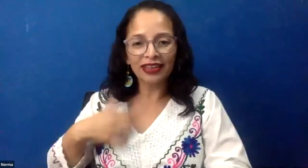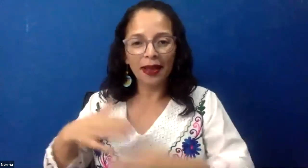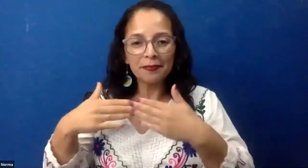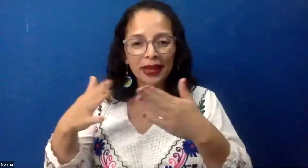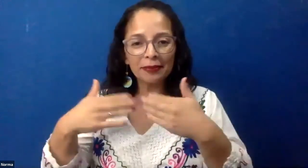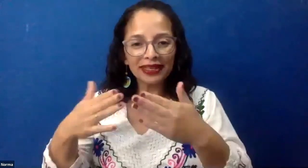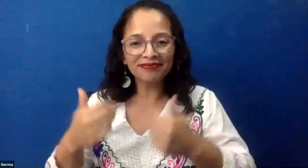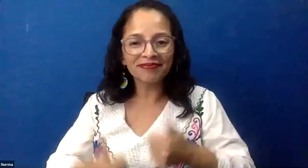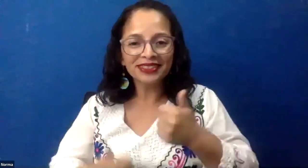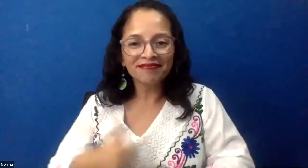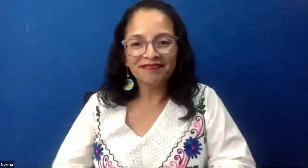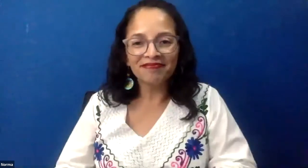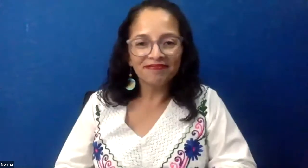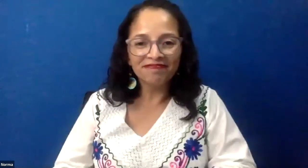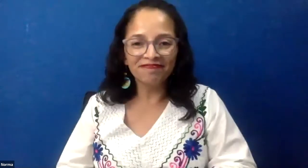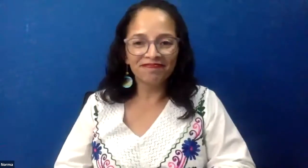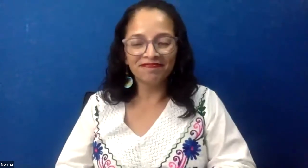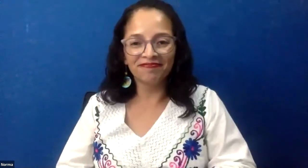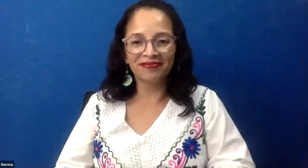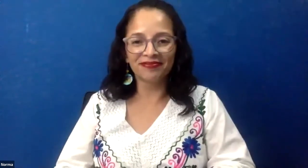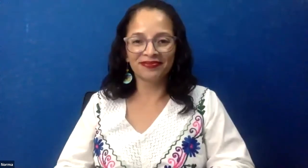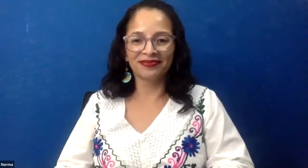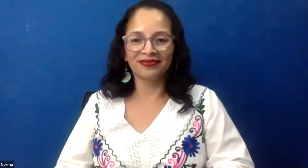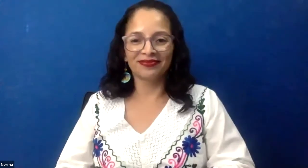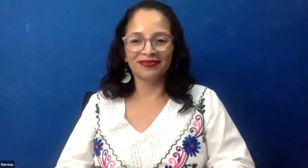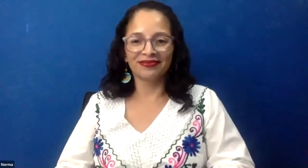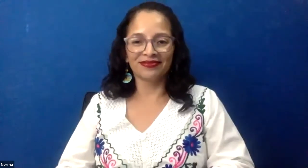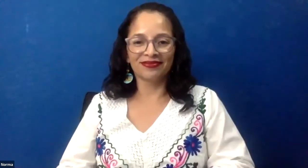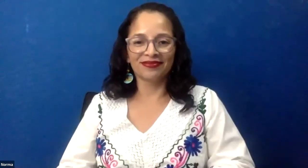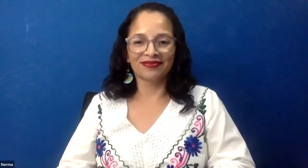Is it Uruguay, Argentina, Panama? Which one is it?